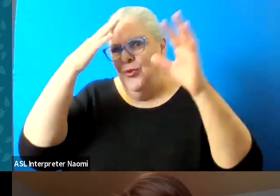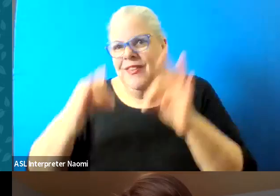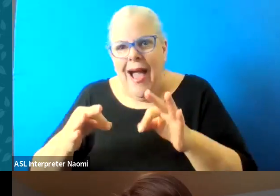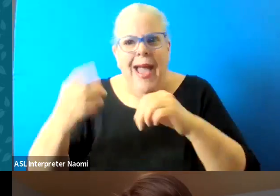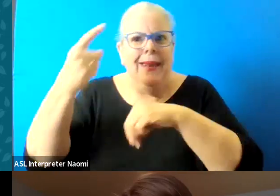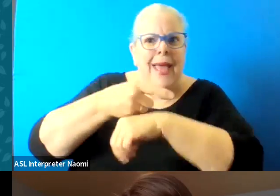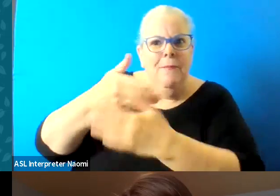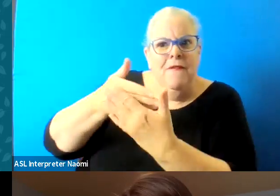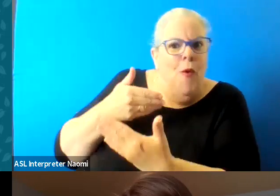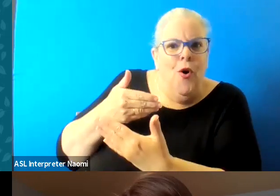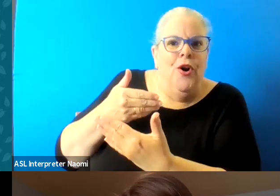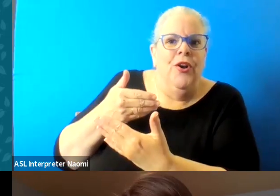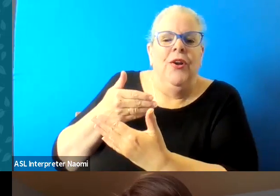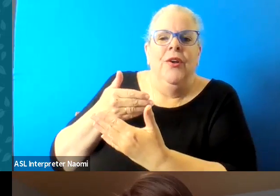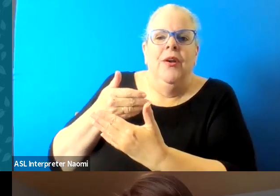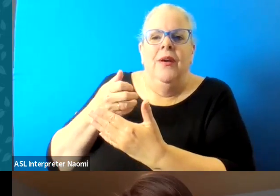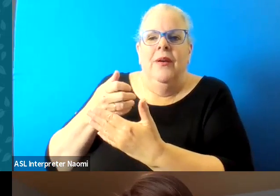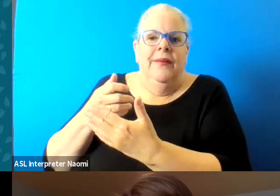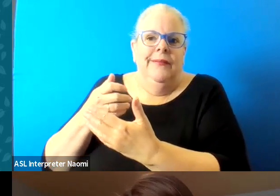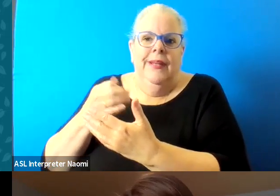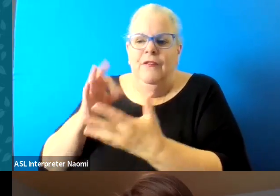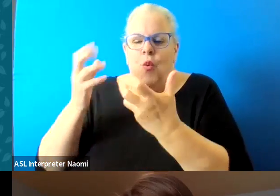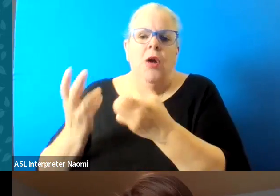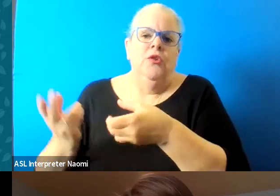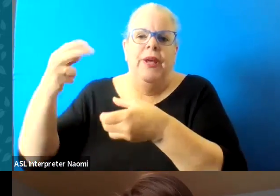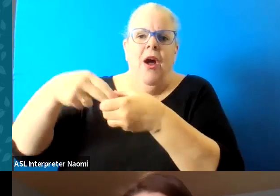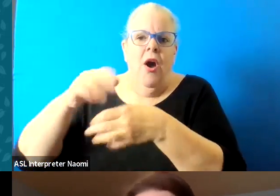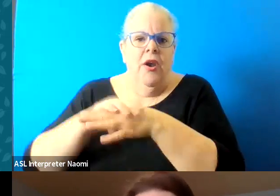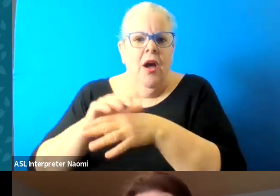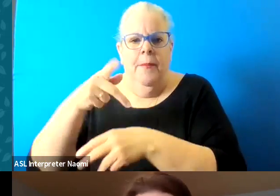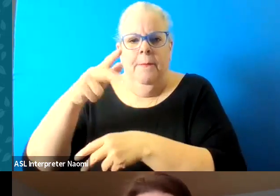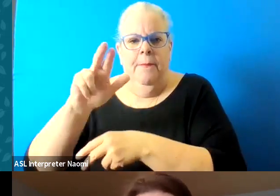when you wanna get on a paratransit system.